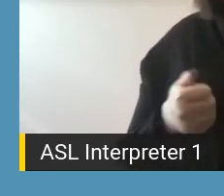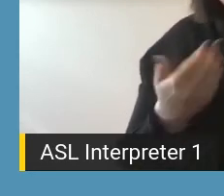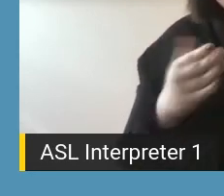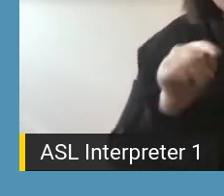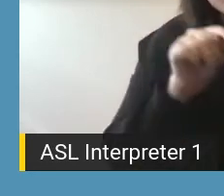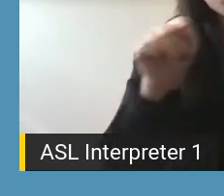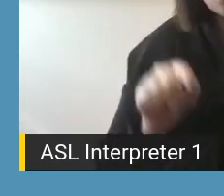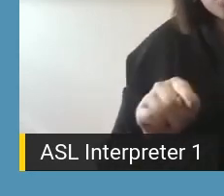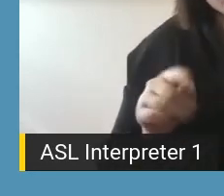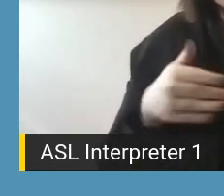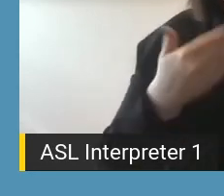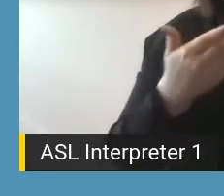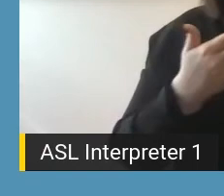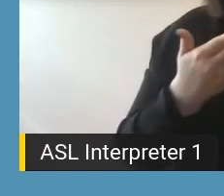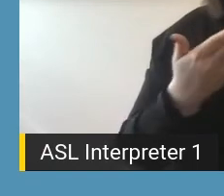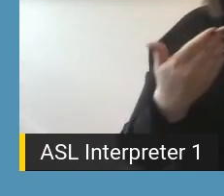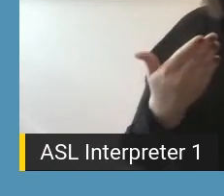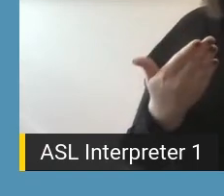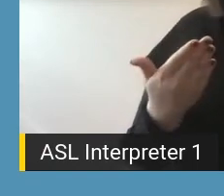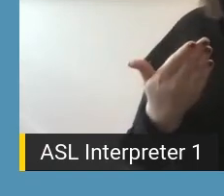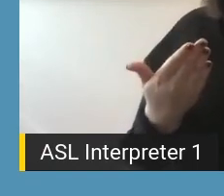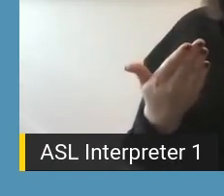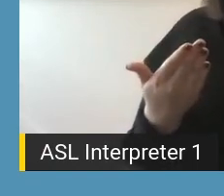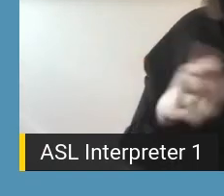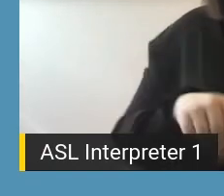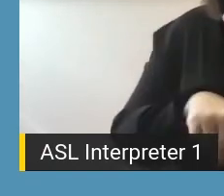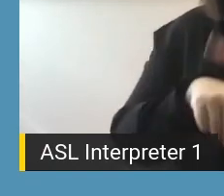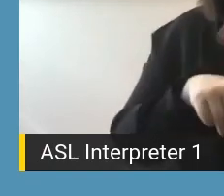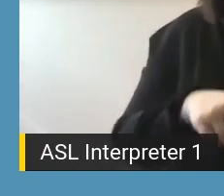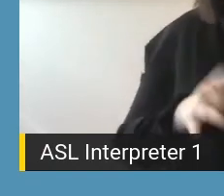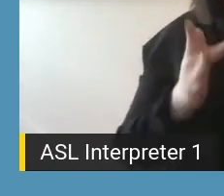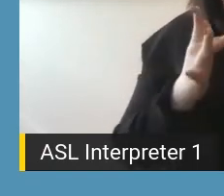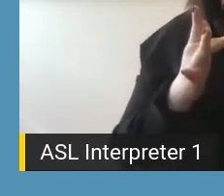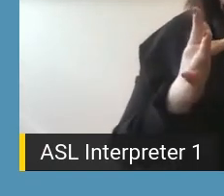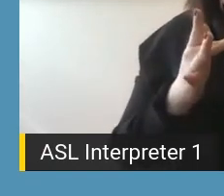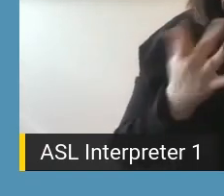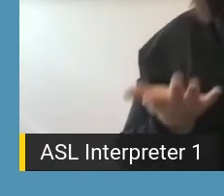entire thing on your website and whatever how do you do that?